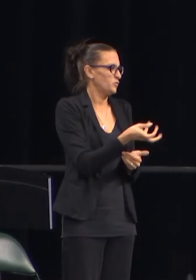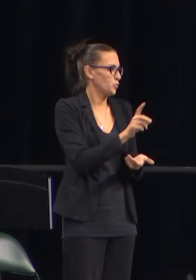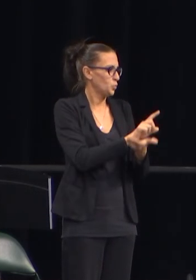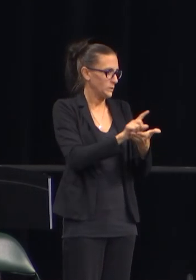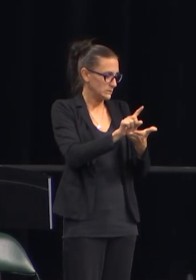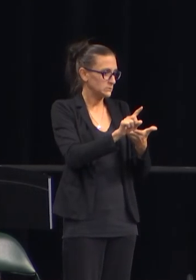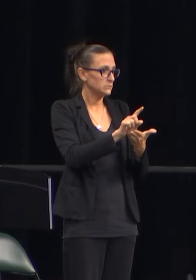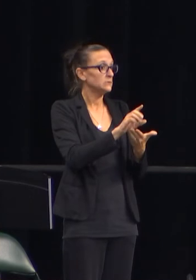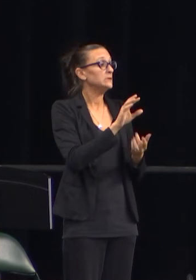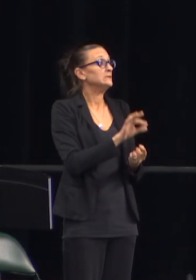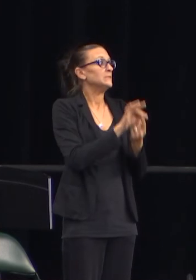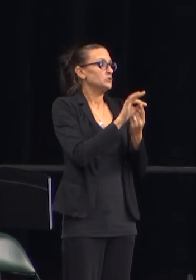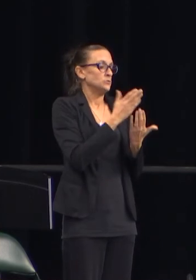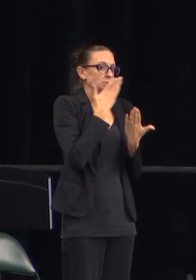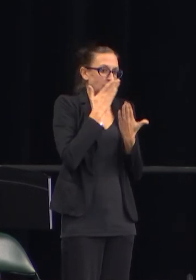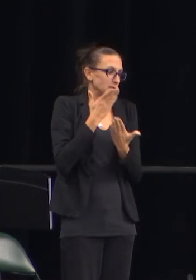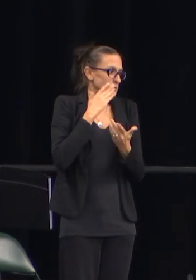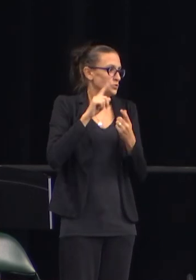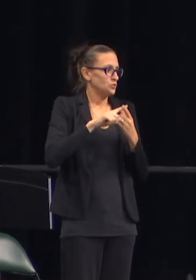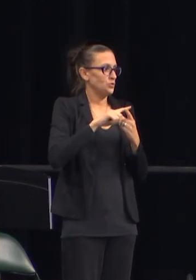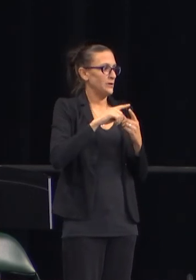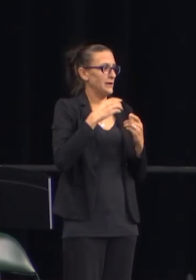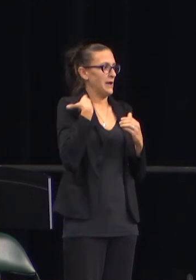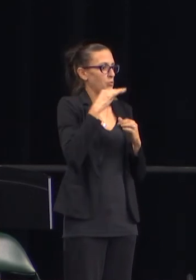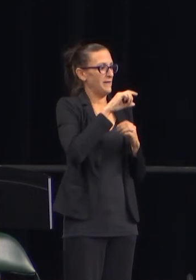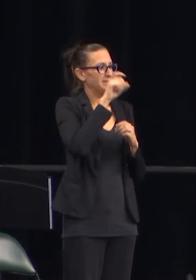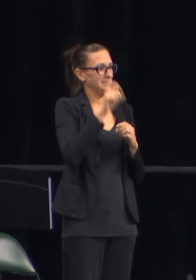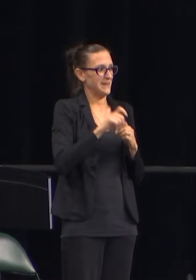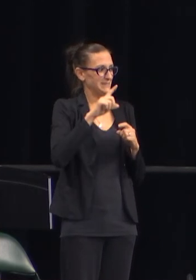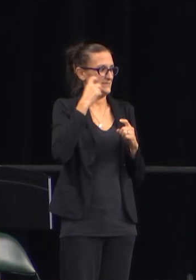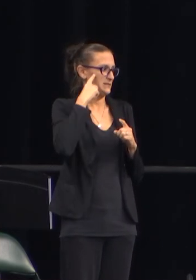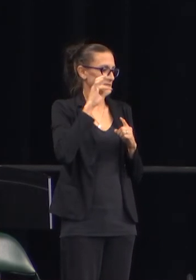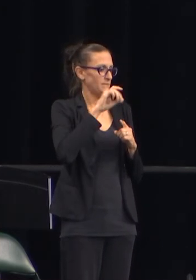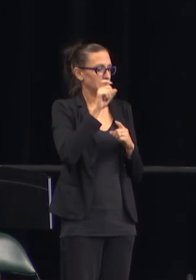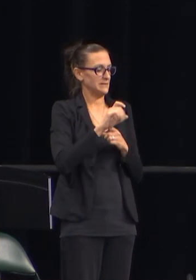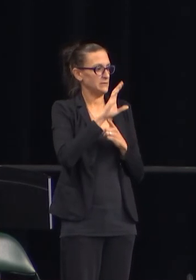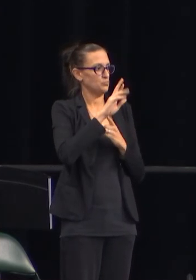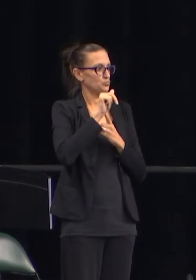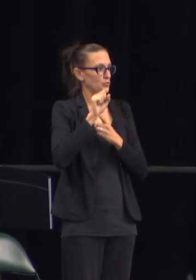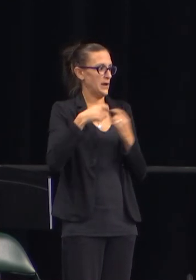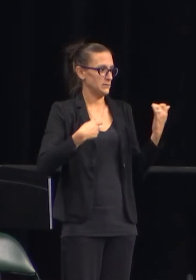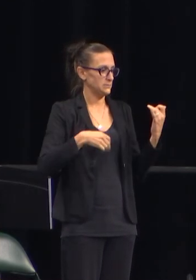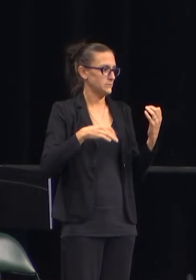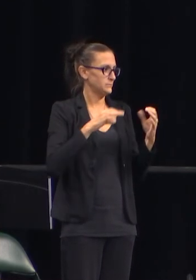A special thanks to the Capital of Texas Brass Ensemble and to tonight's interpreters